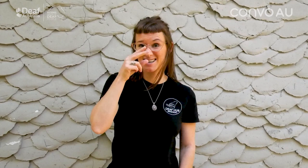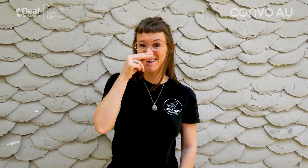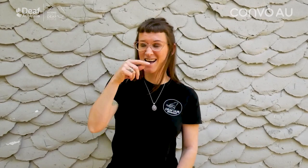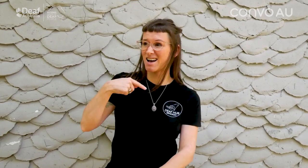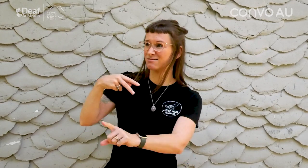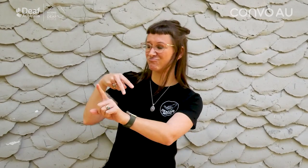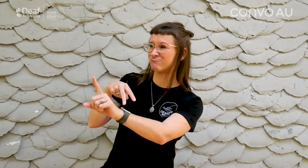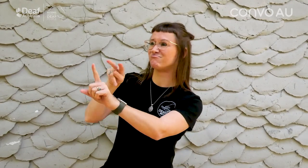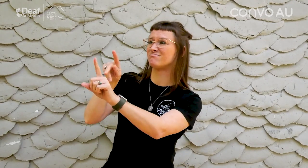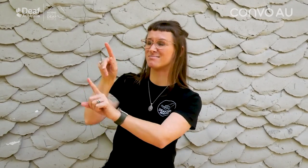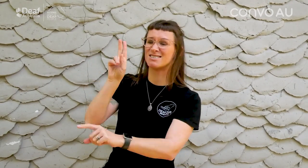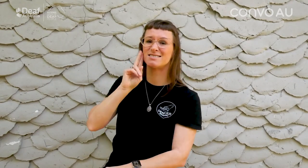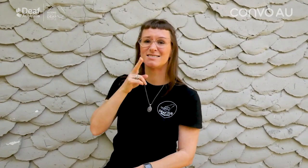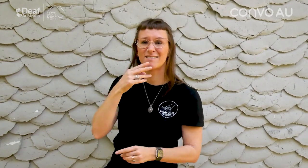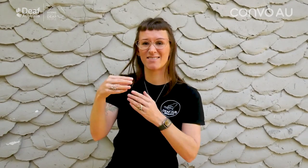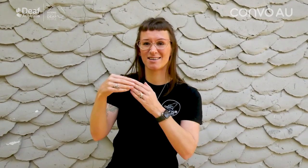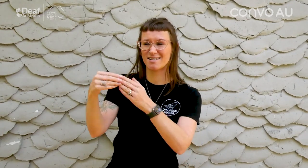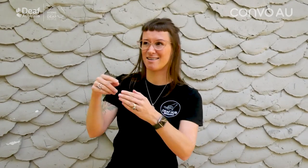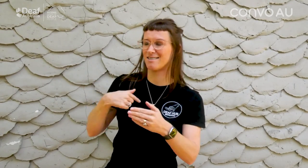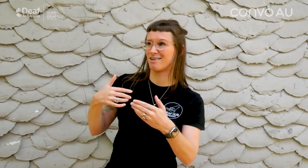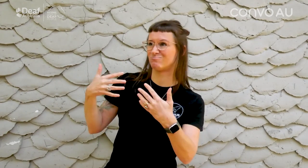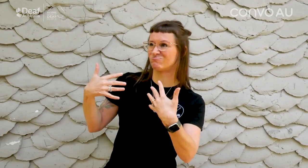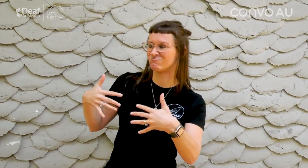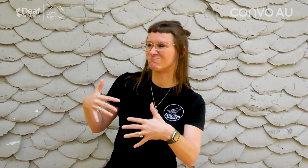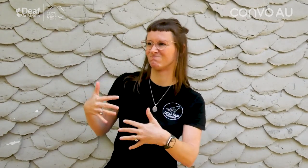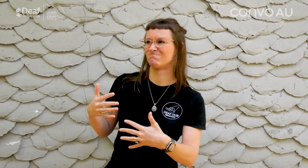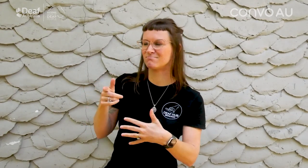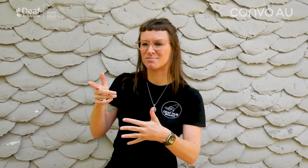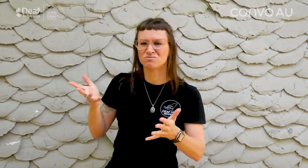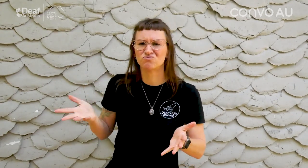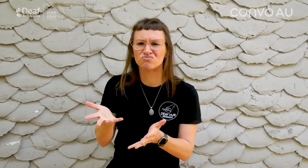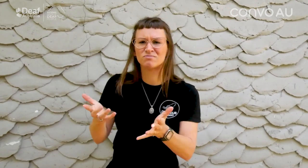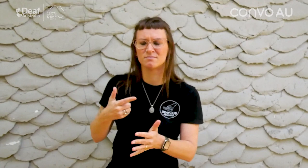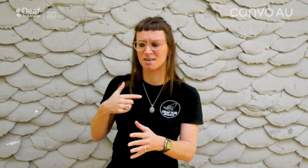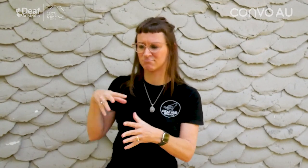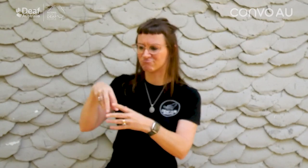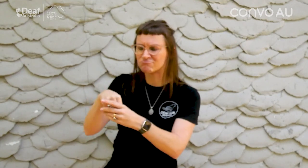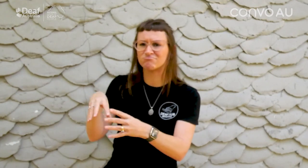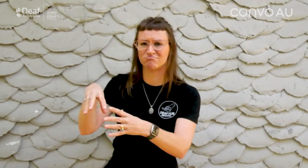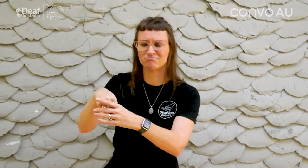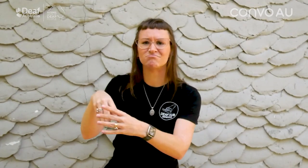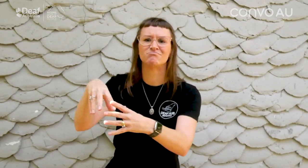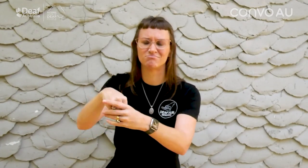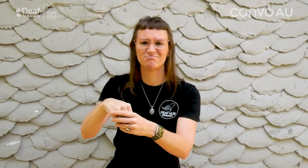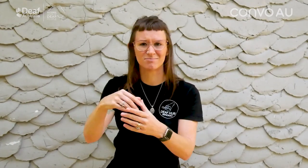When I was young, I looked up to Deaf leaders and they really encouraged me to get involved